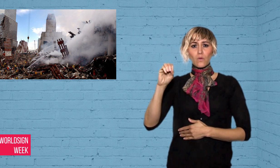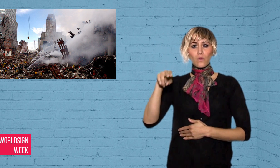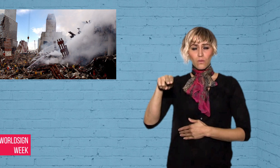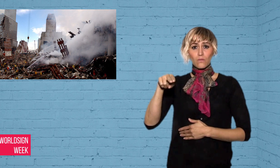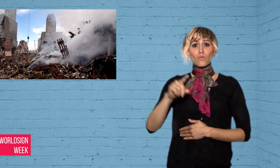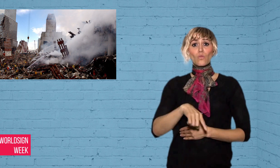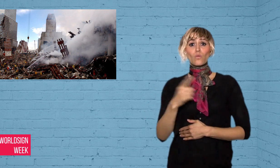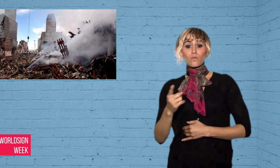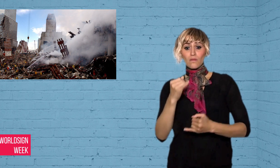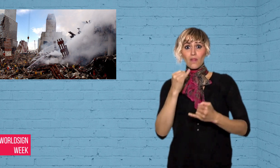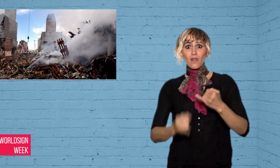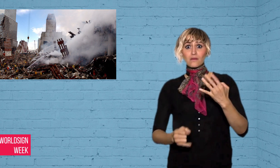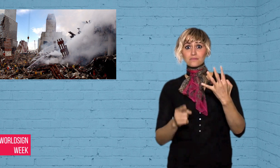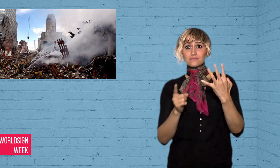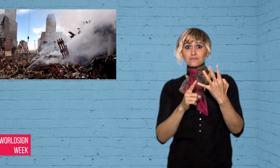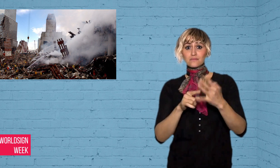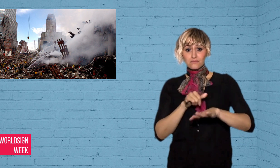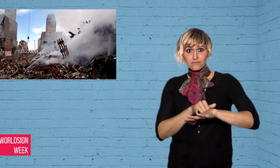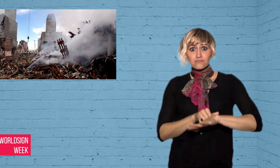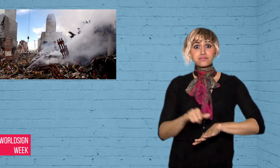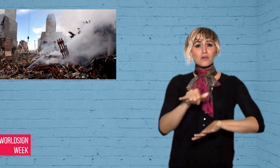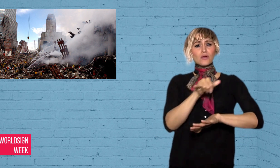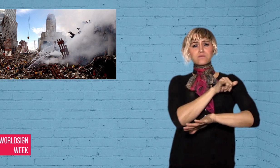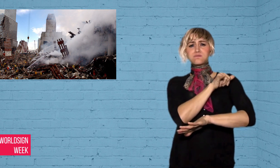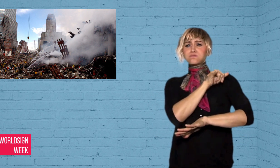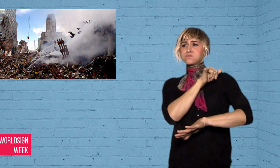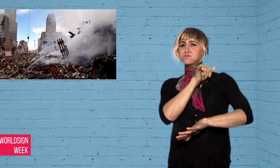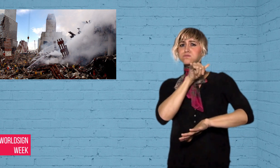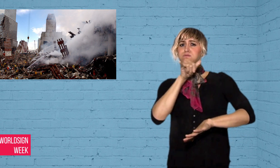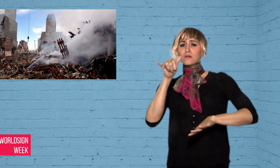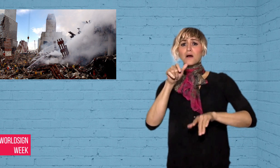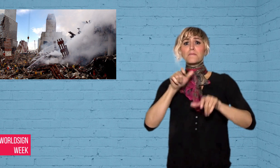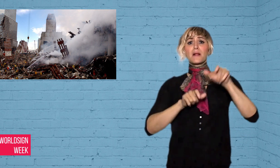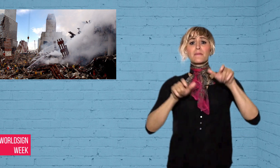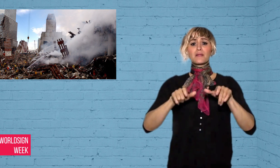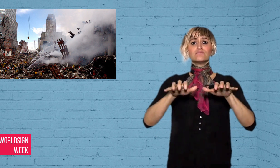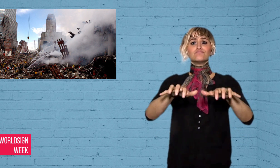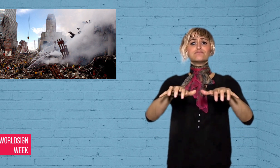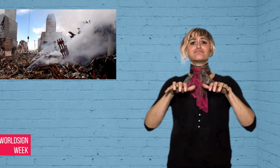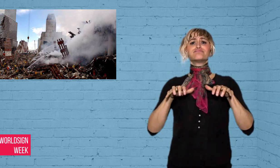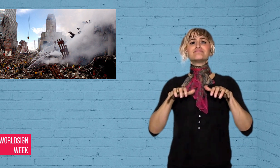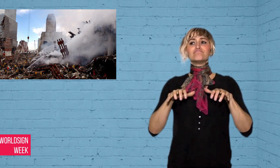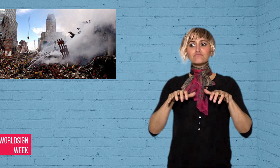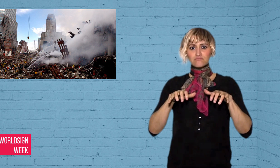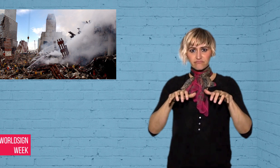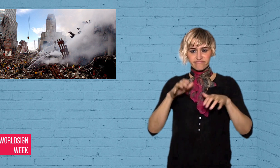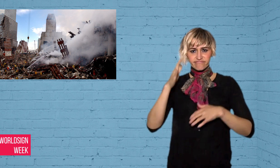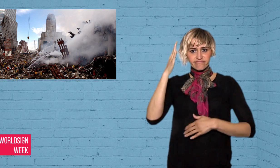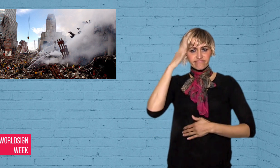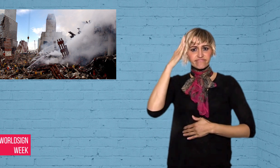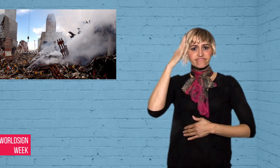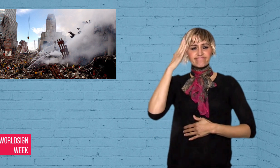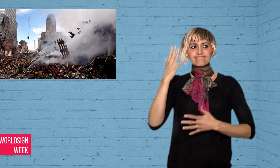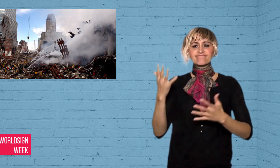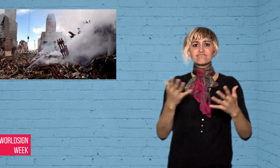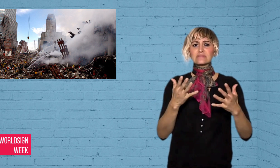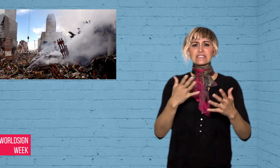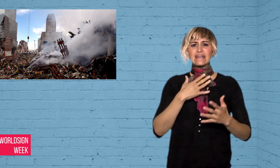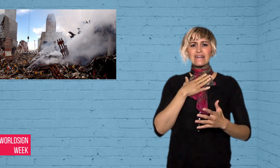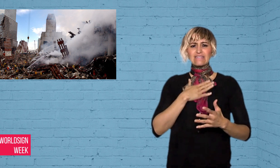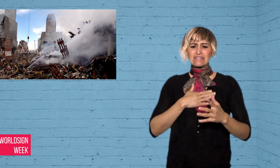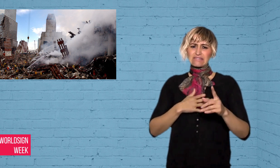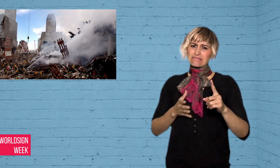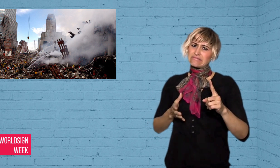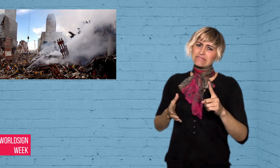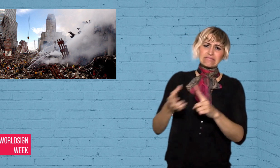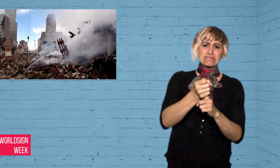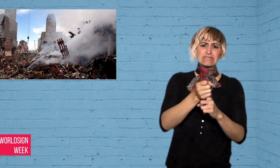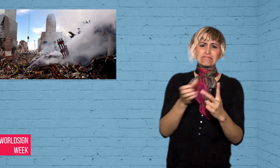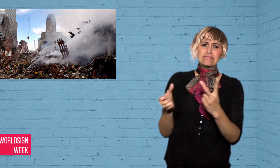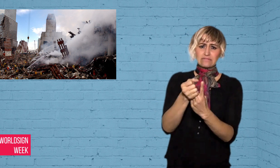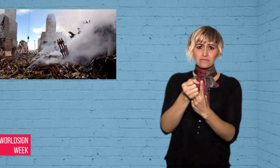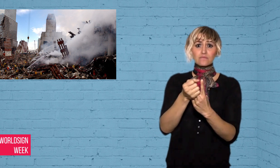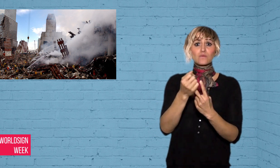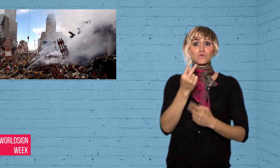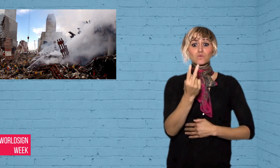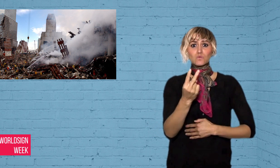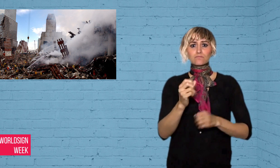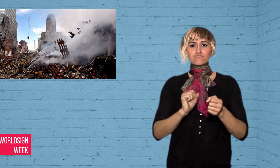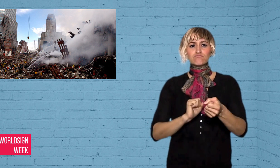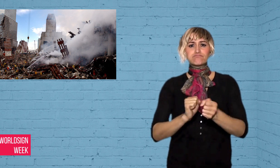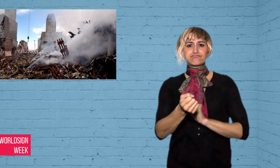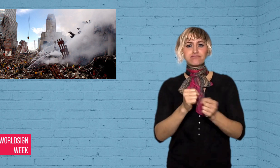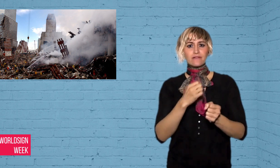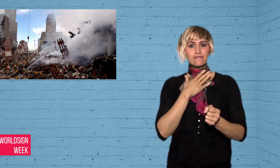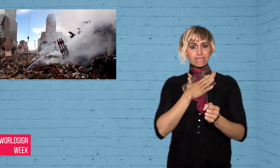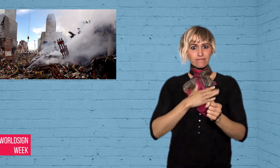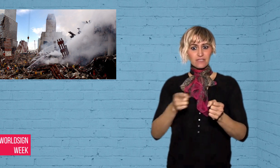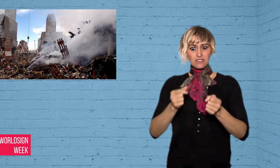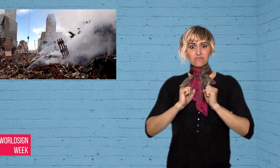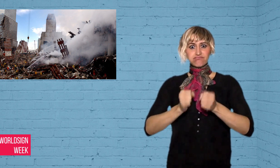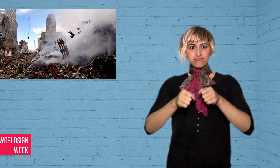last plane crashed into a field after its